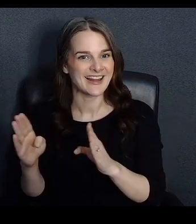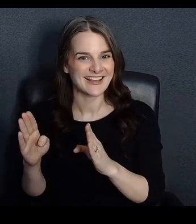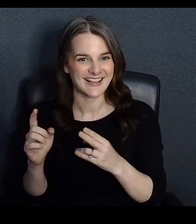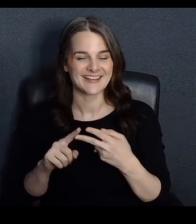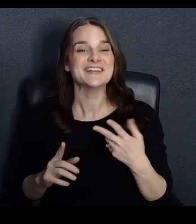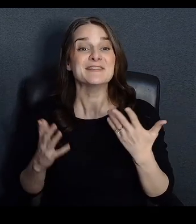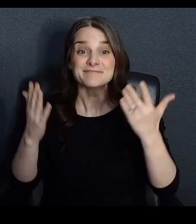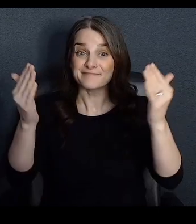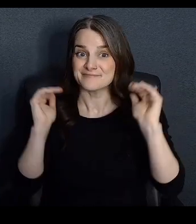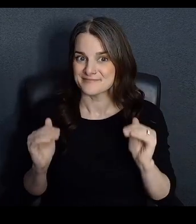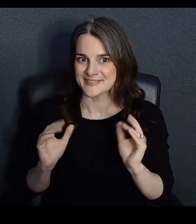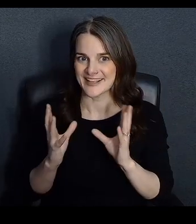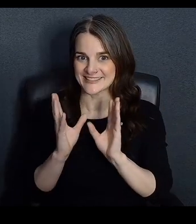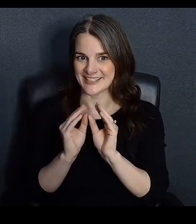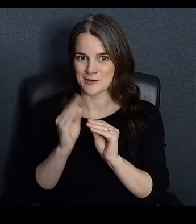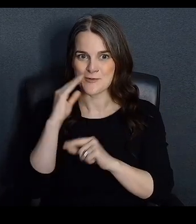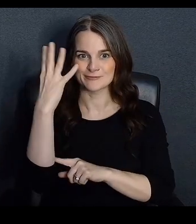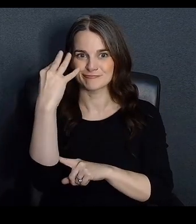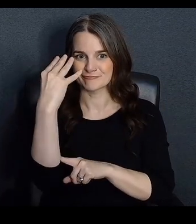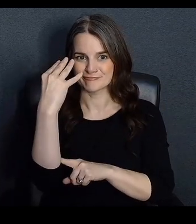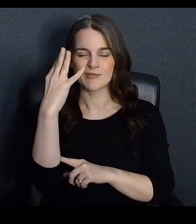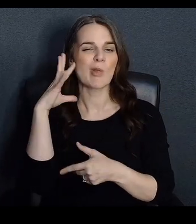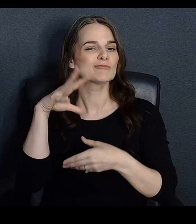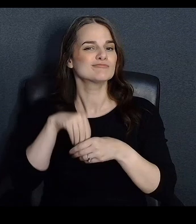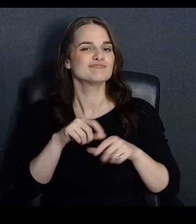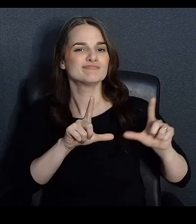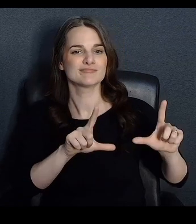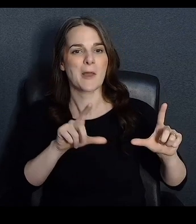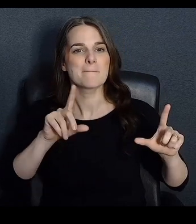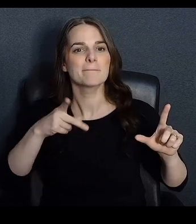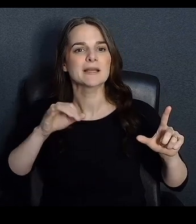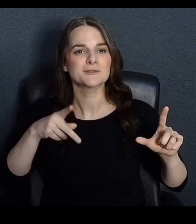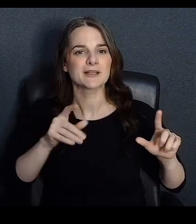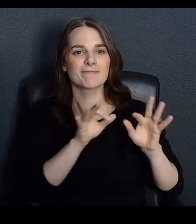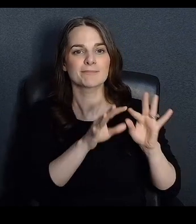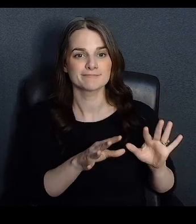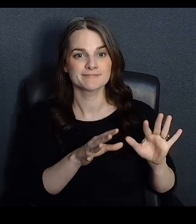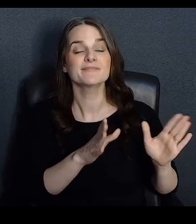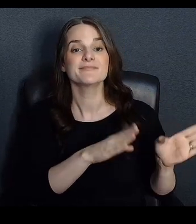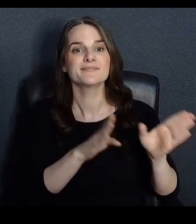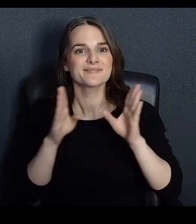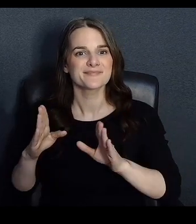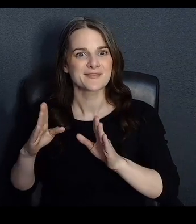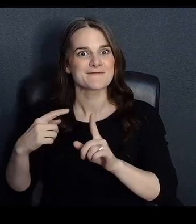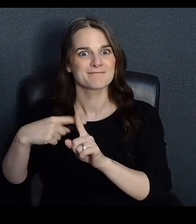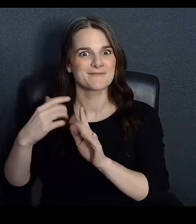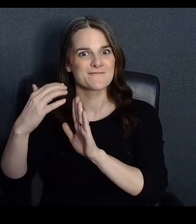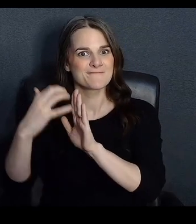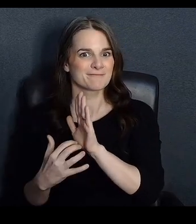This session is being recorded, and the video will include picture-in-picture ASL translation, as well as a full transcript.